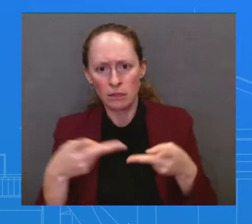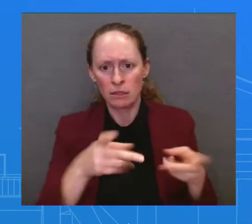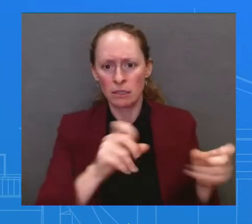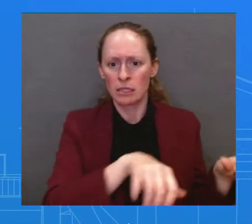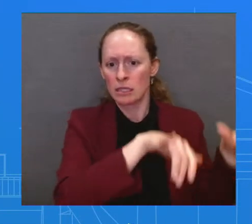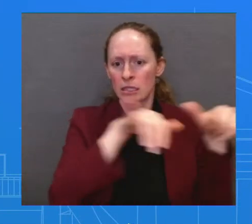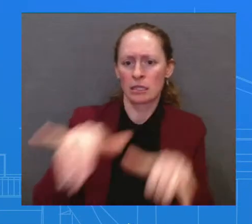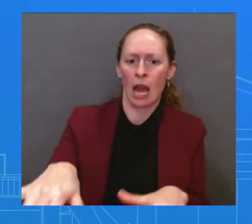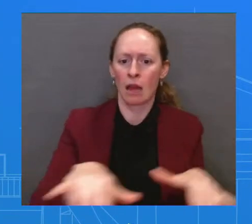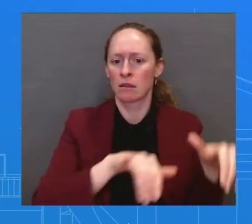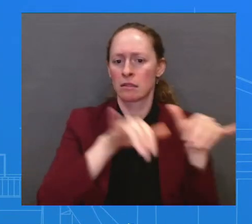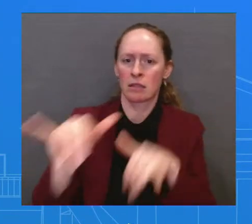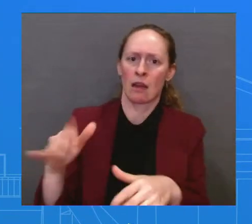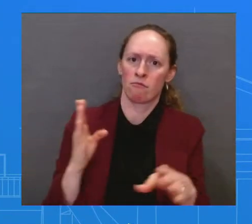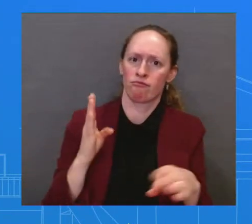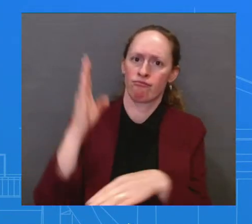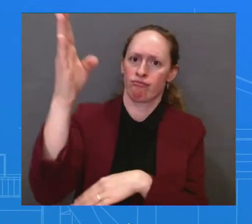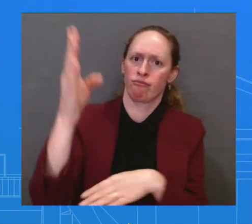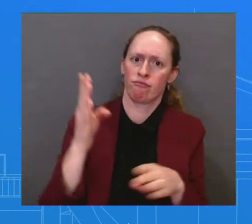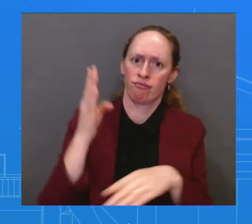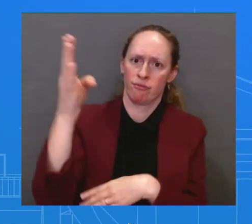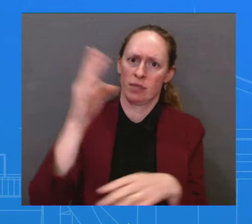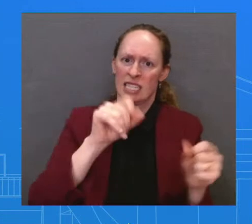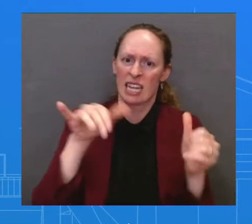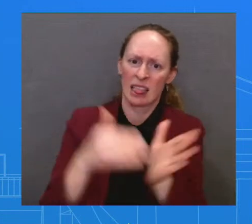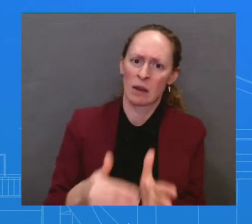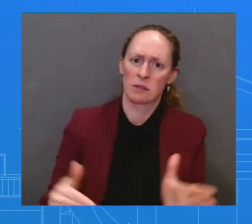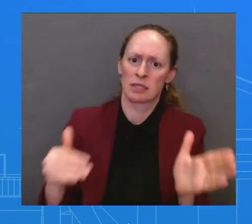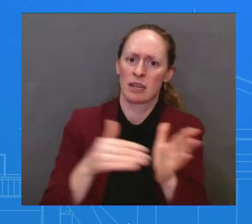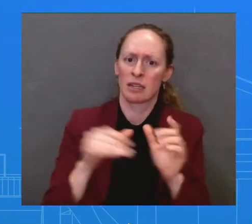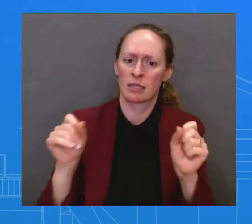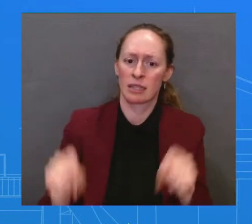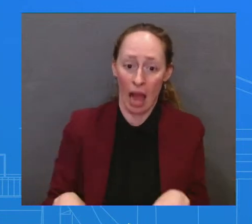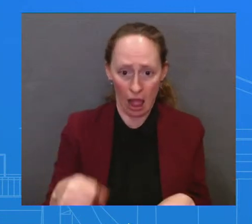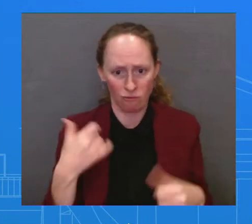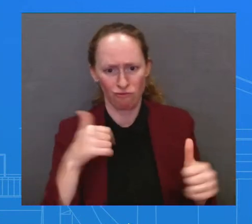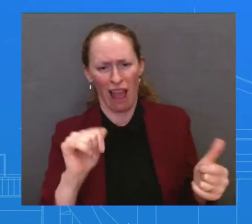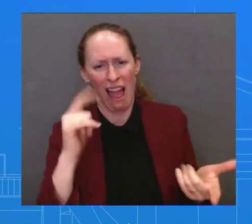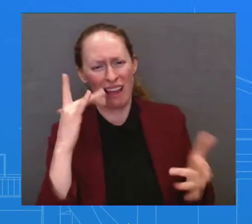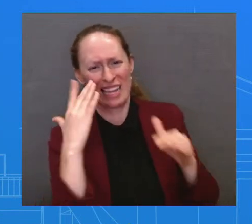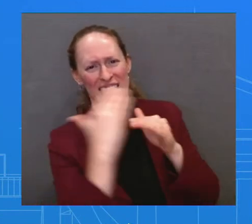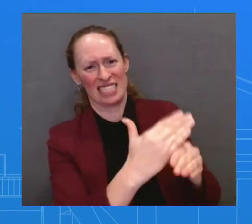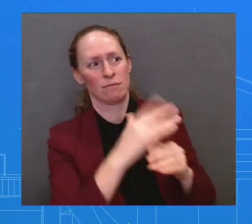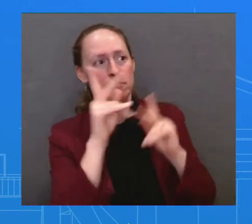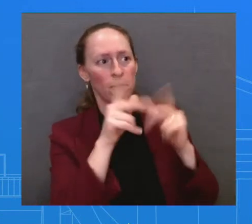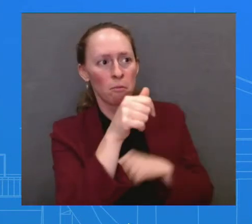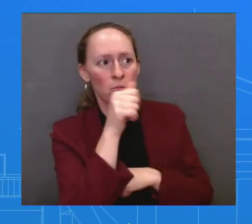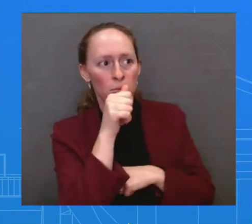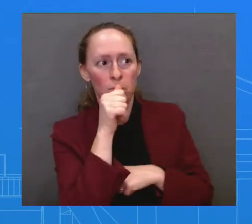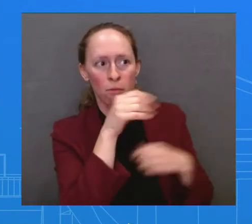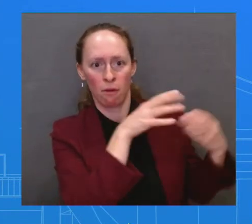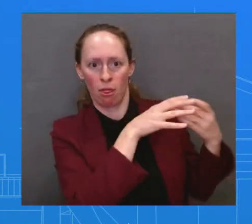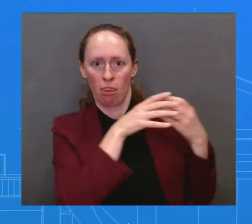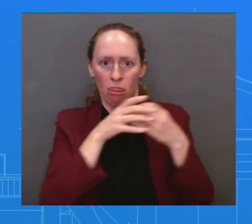we're trying to deal with the smuggling issues that we're seeing as well at -- on the border. So, the President is going to continue to do the work. He made some announcement on --